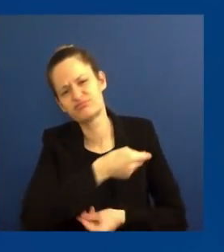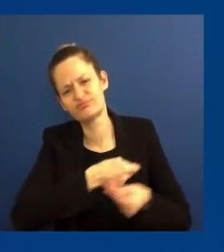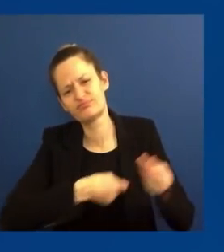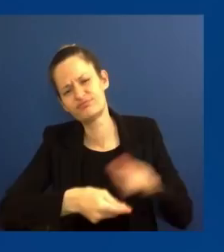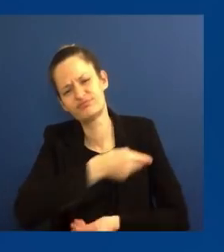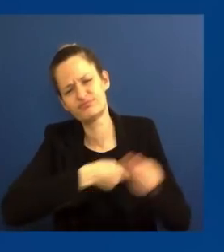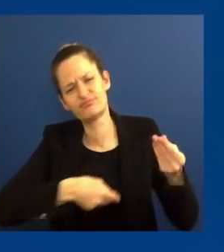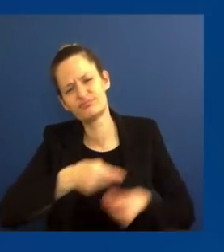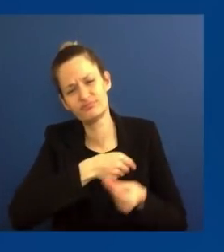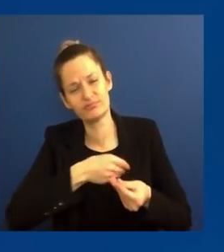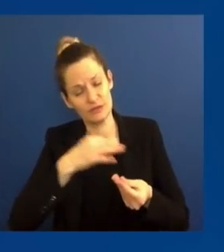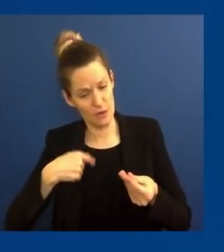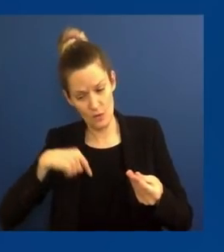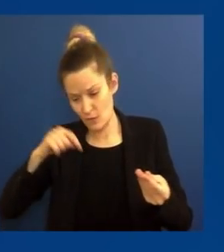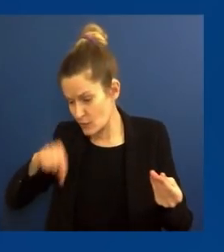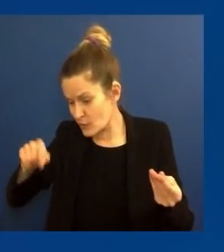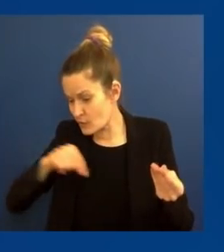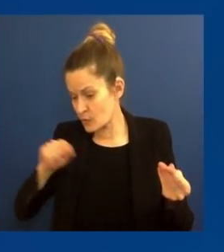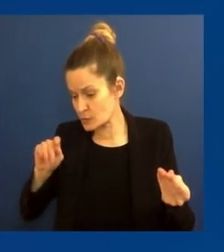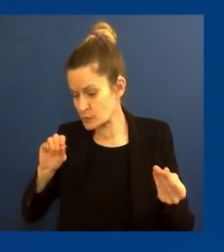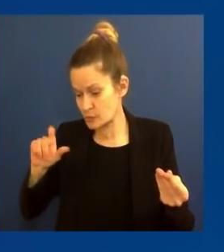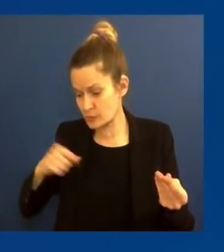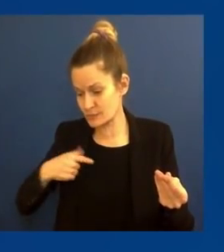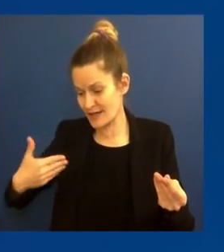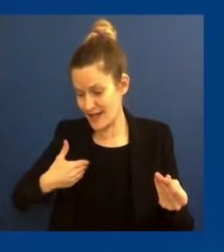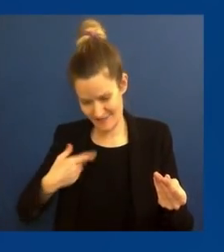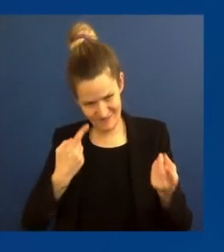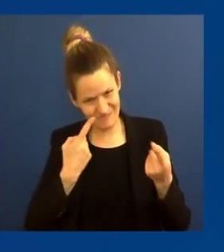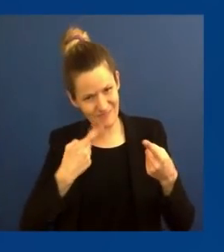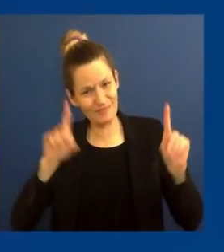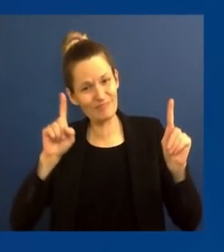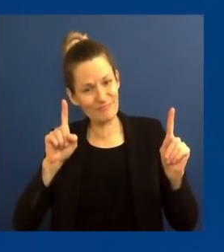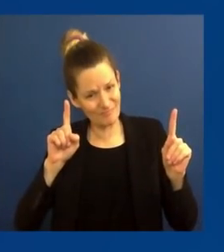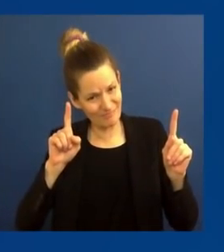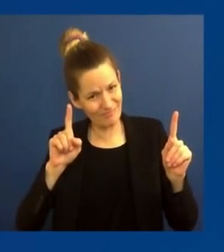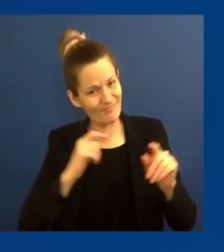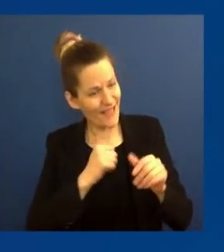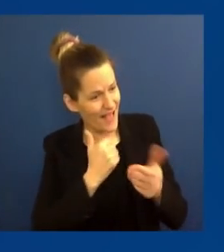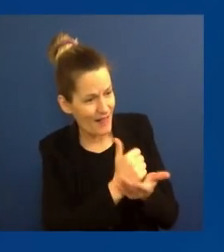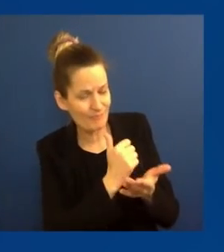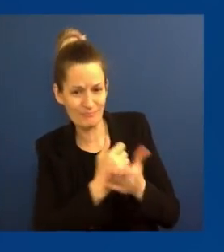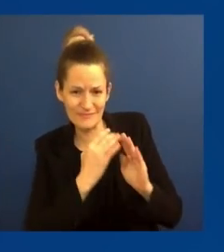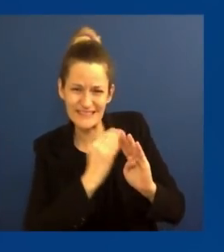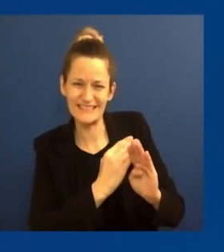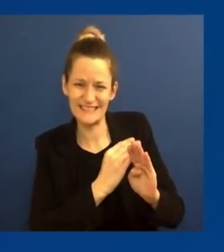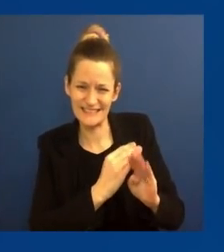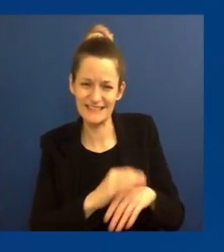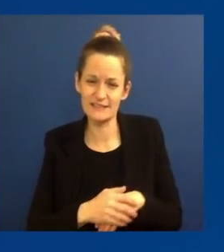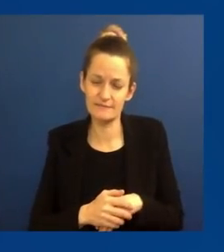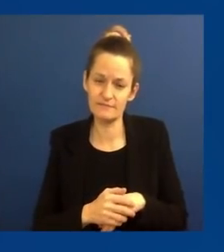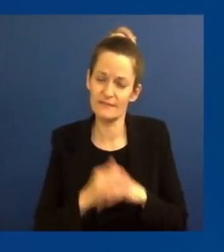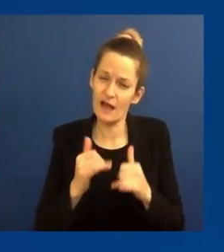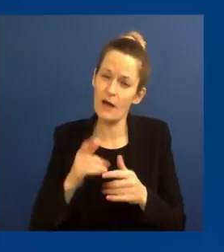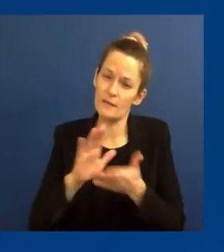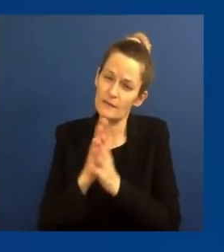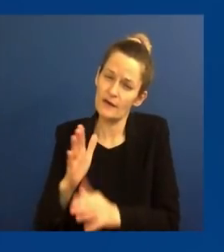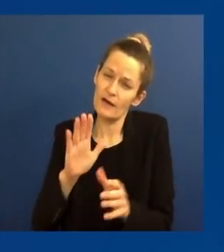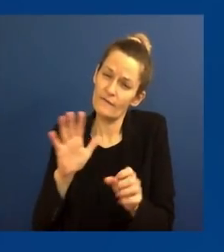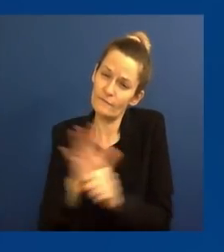In fact, fully vaccinated individuals are 16 times less likely to be hospitalized from COVID compared to those who are unvaccinated.